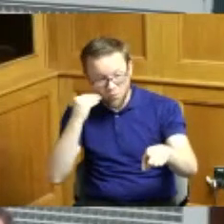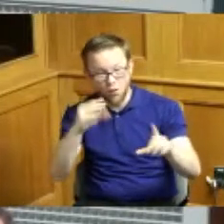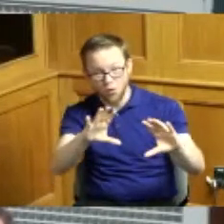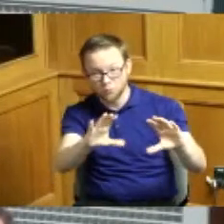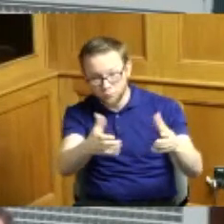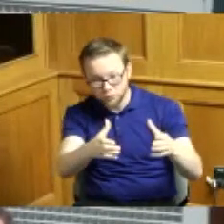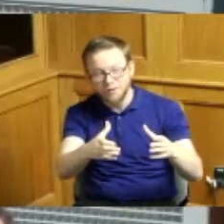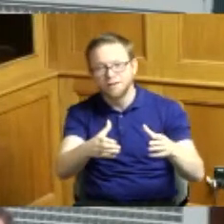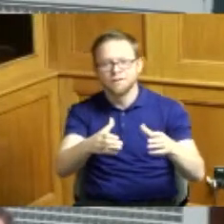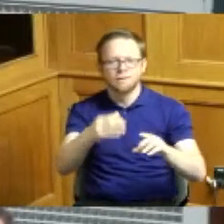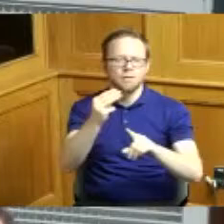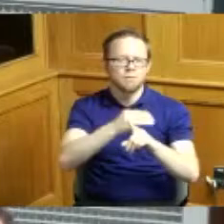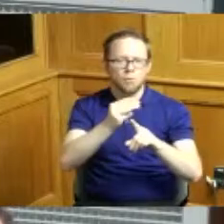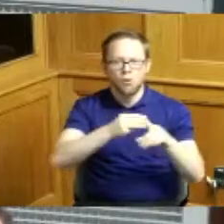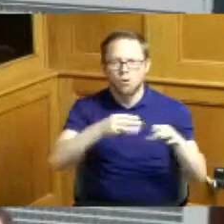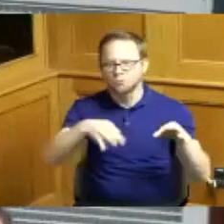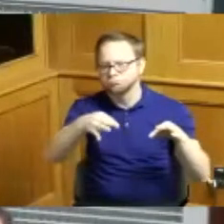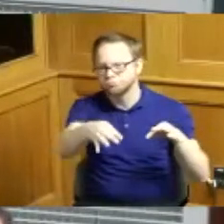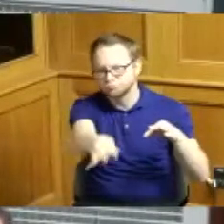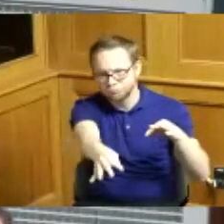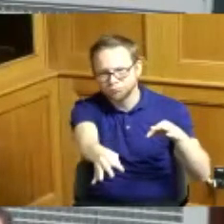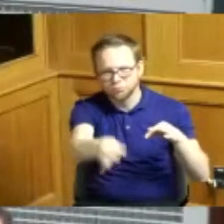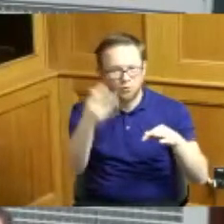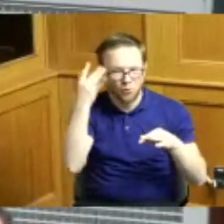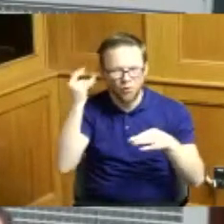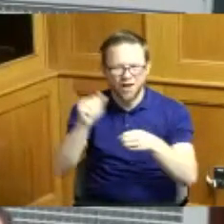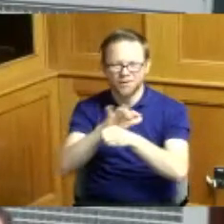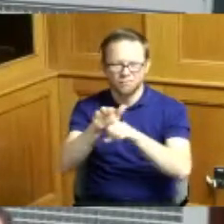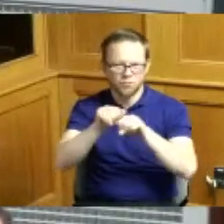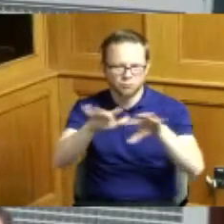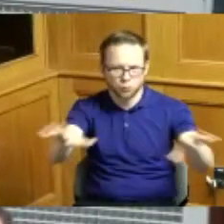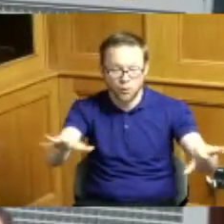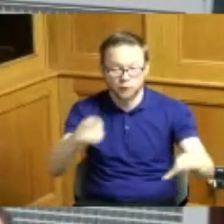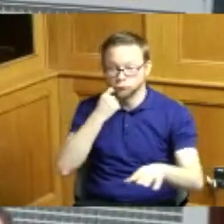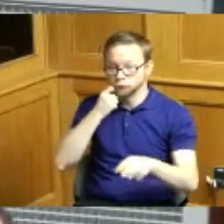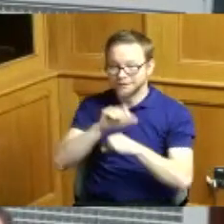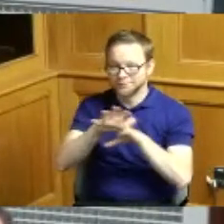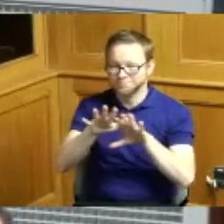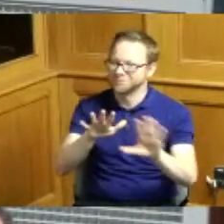with their mortgages based on the recent pandemic well the current pandemic I should say and so